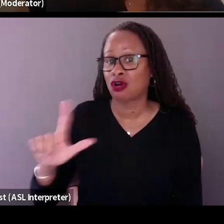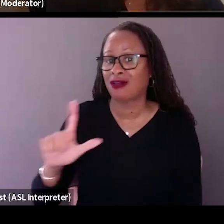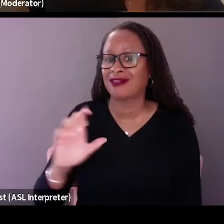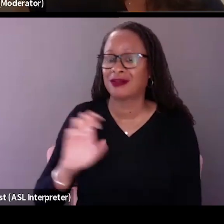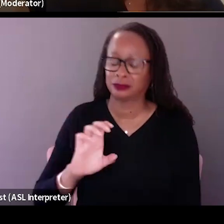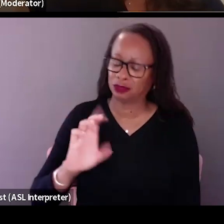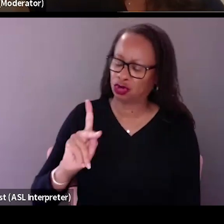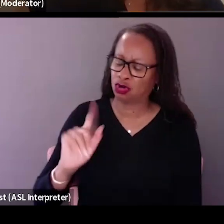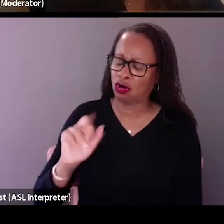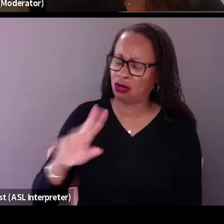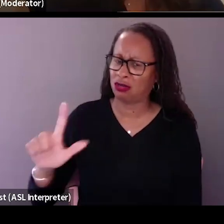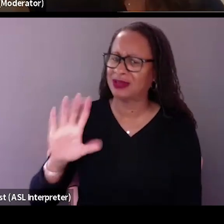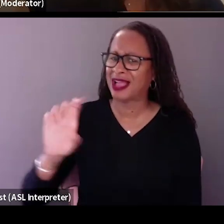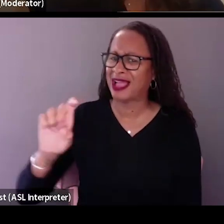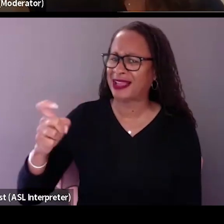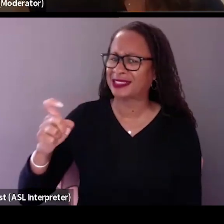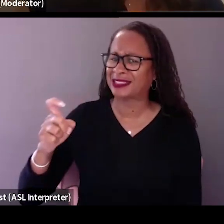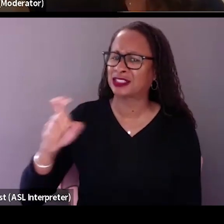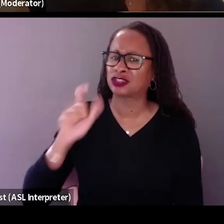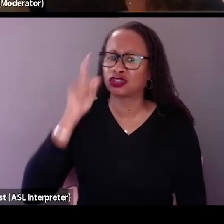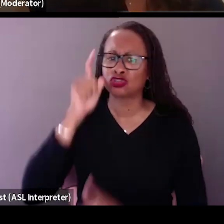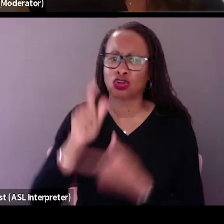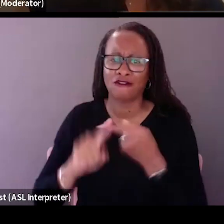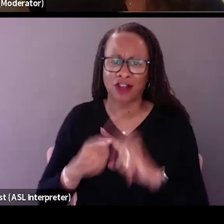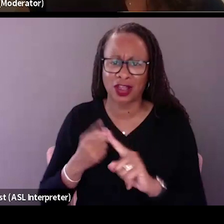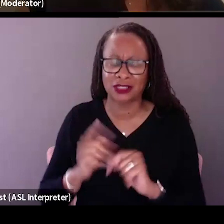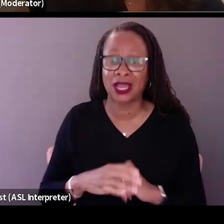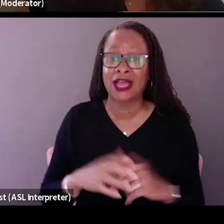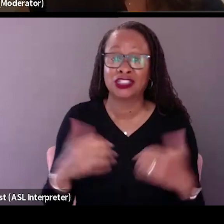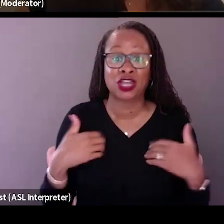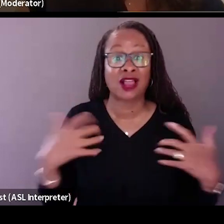She had spent so much time with Alec, with Maggie, with Paul,